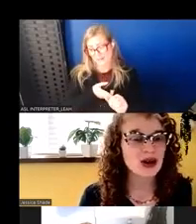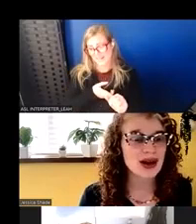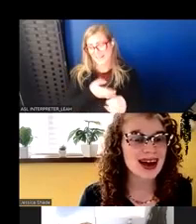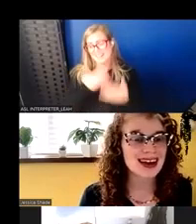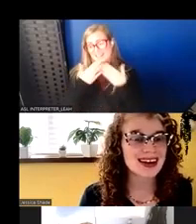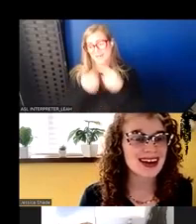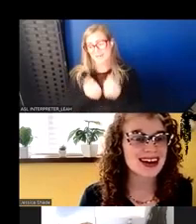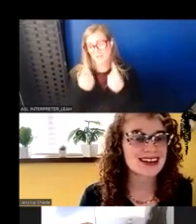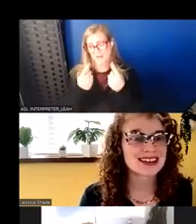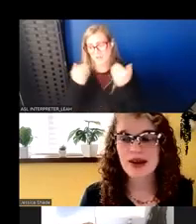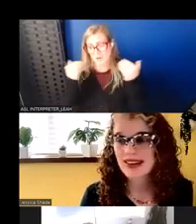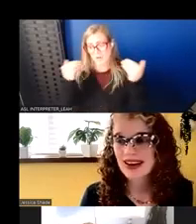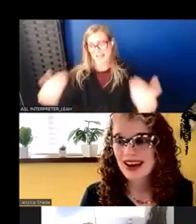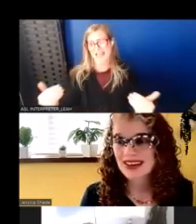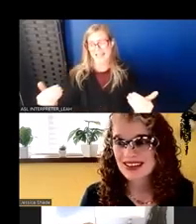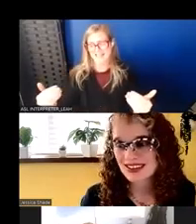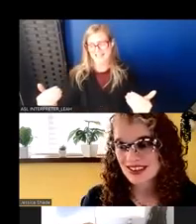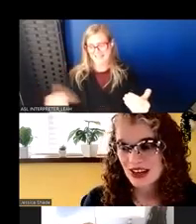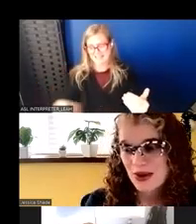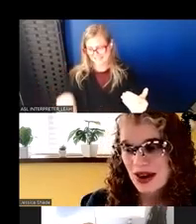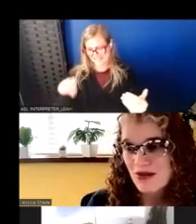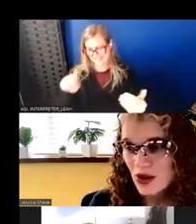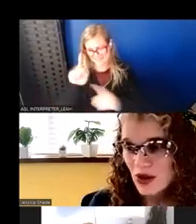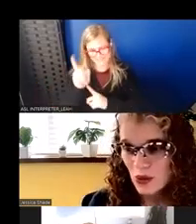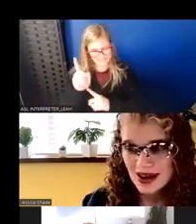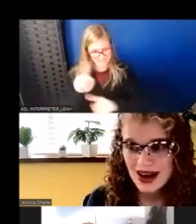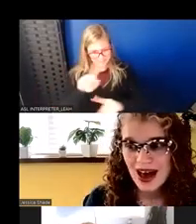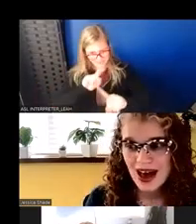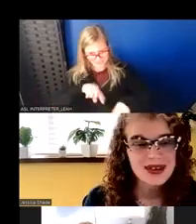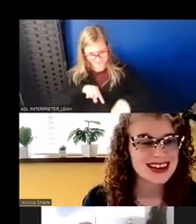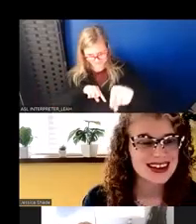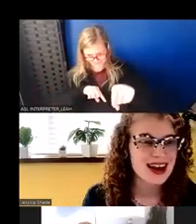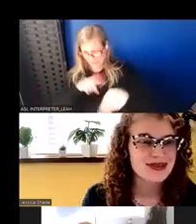Go ahead and spend the next, you know, we have 1 1/2 minutes left